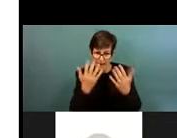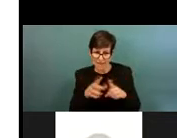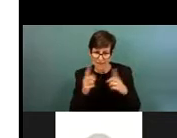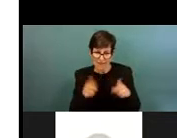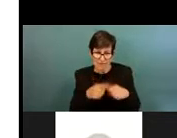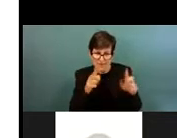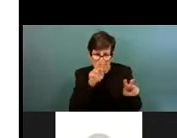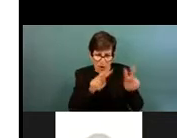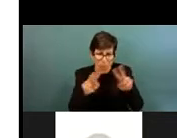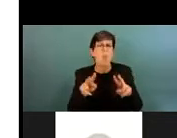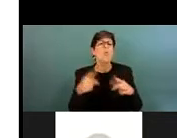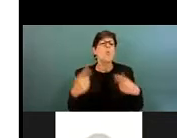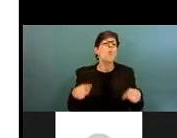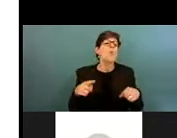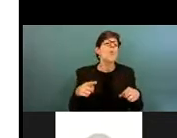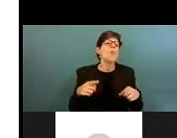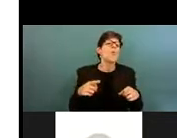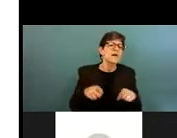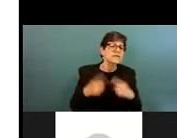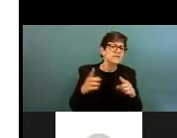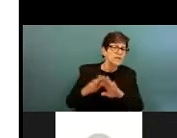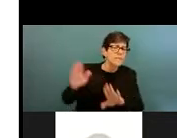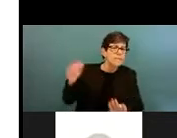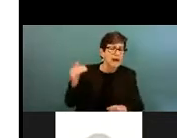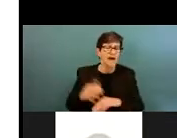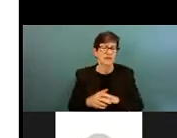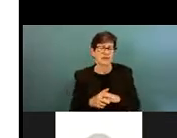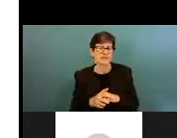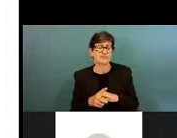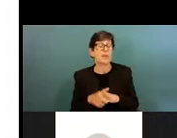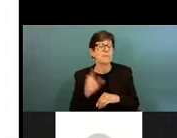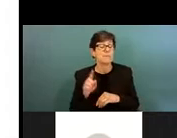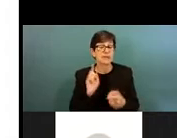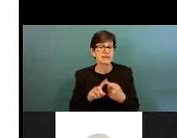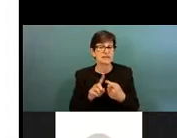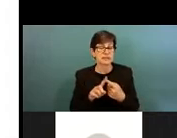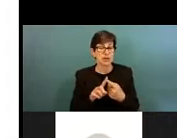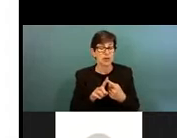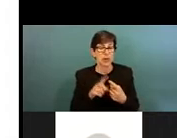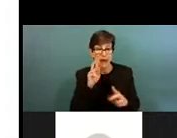in mind, but we think we are seeing some consistent trends, which will talk about, which go right